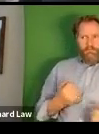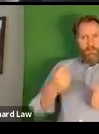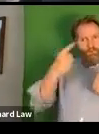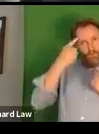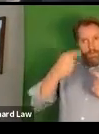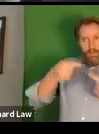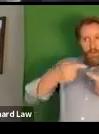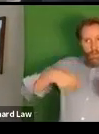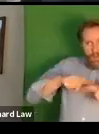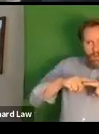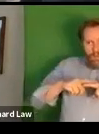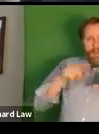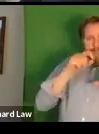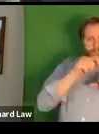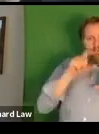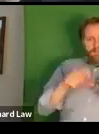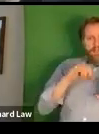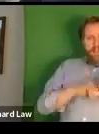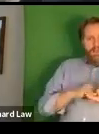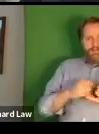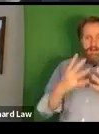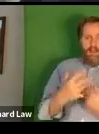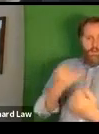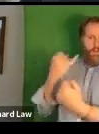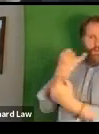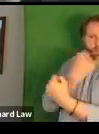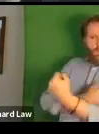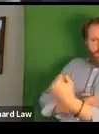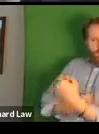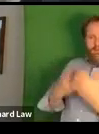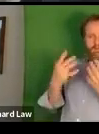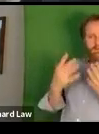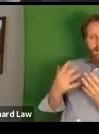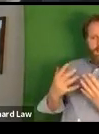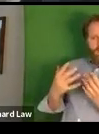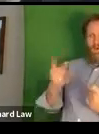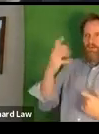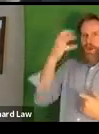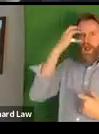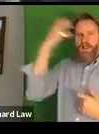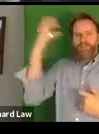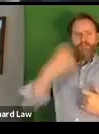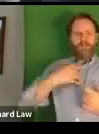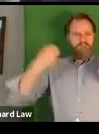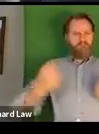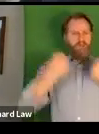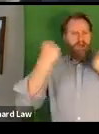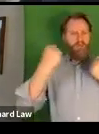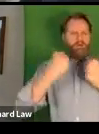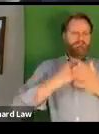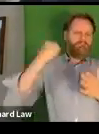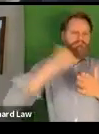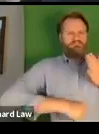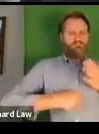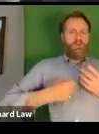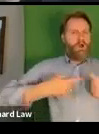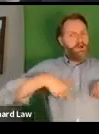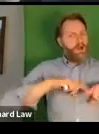campaigns and therefore the government feel they have the upper hand in negotiations? And Mark I don't if you can pick that up clearly we are getting a